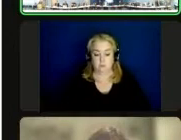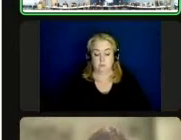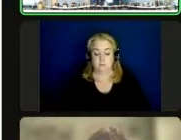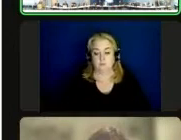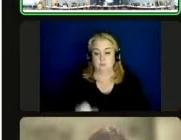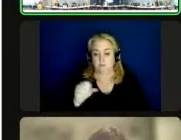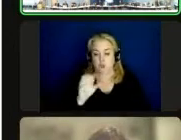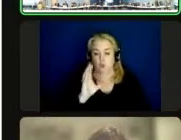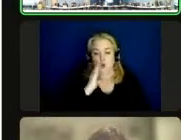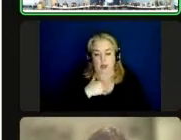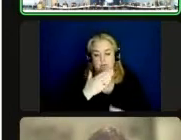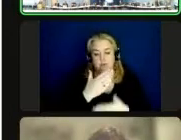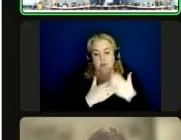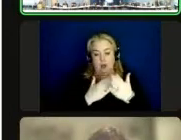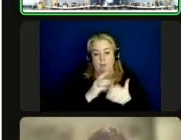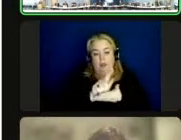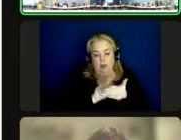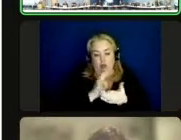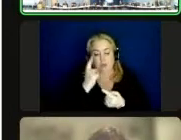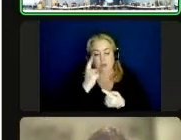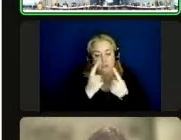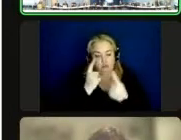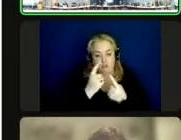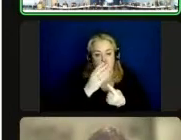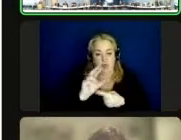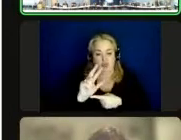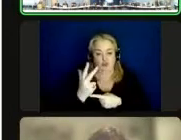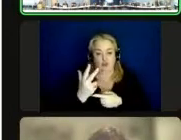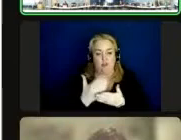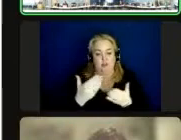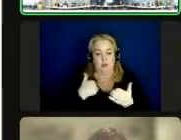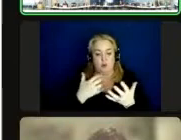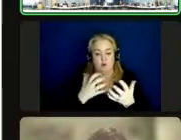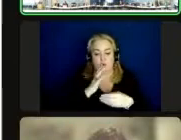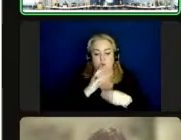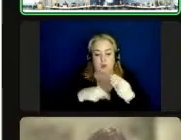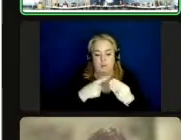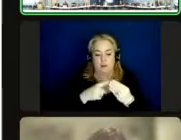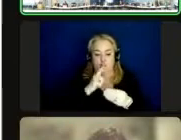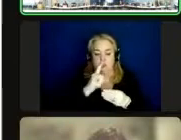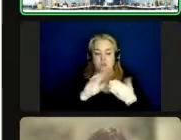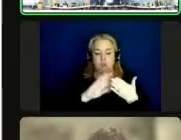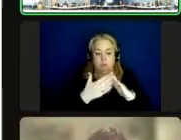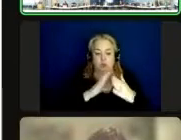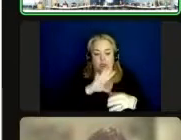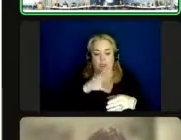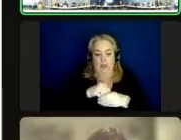YES, YOU COULD.